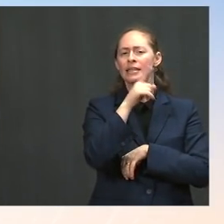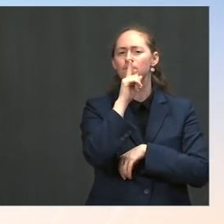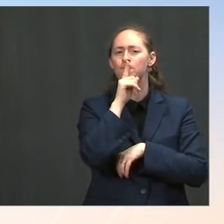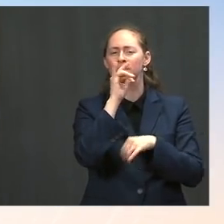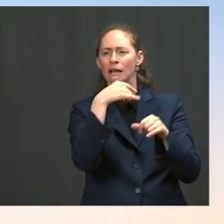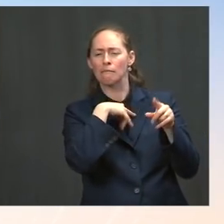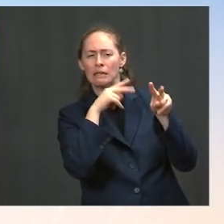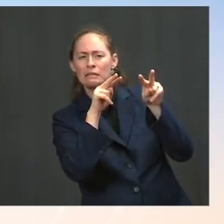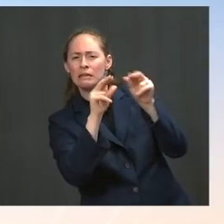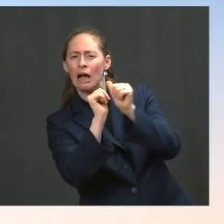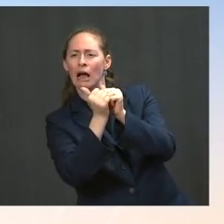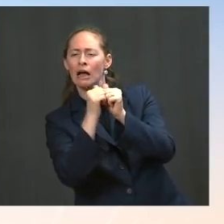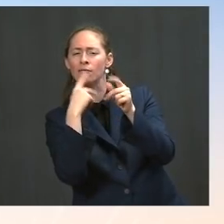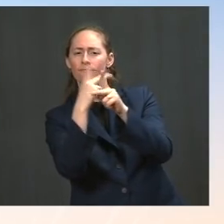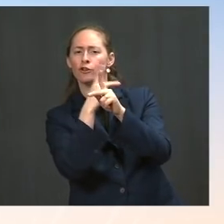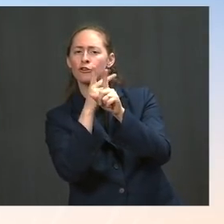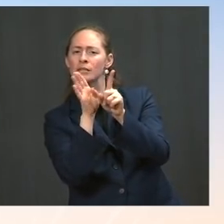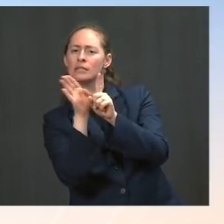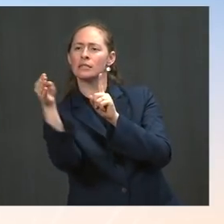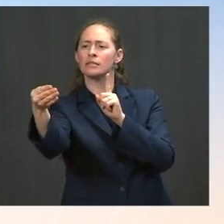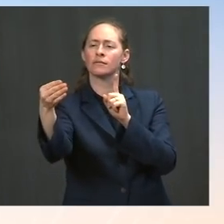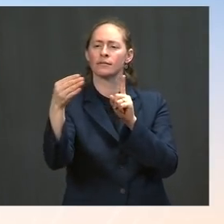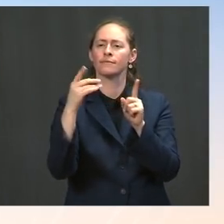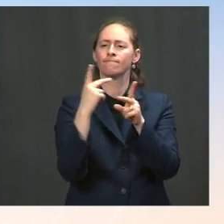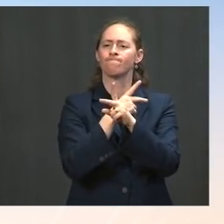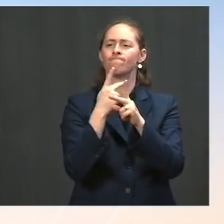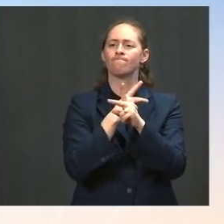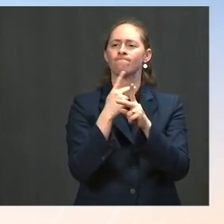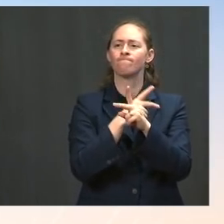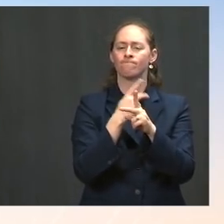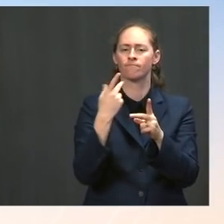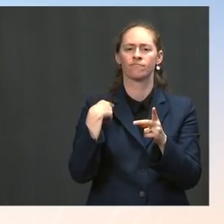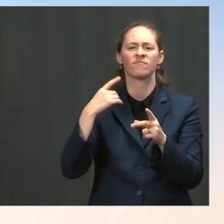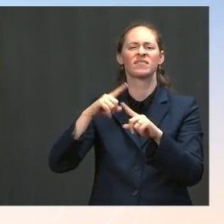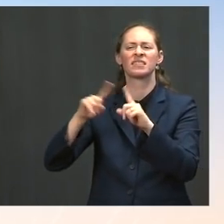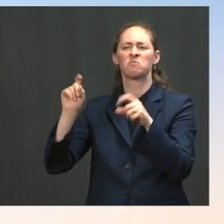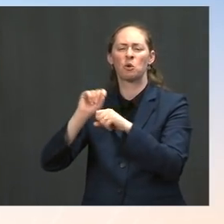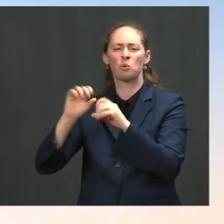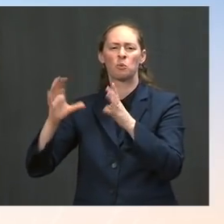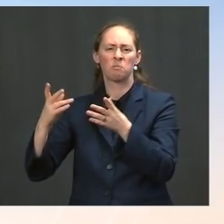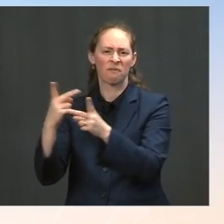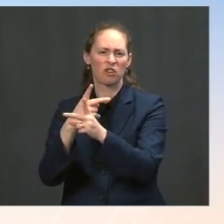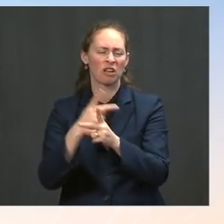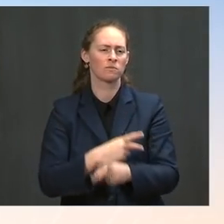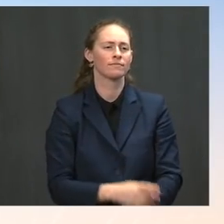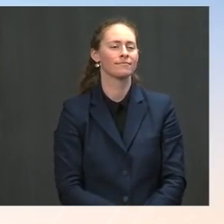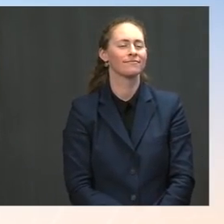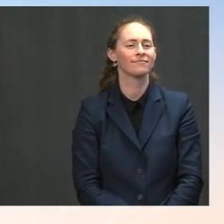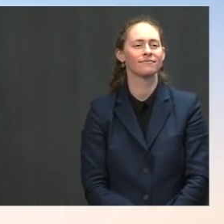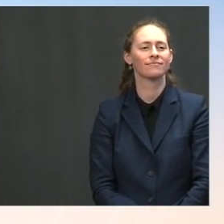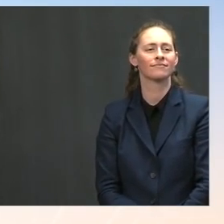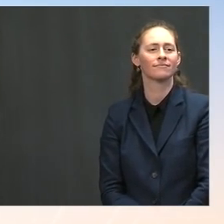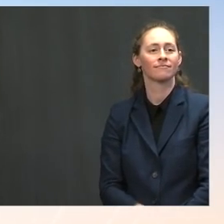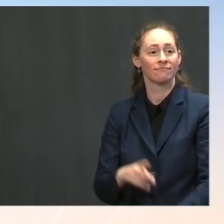that will be a point of discussion in these working groups. The Press: And the President still hasn't met with any of these people who've met with other White House officials on the issue?